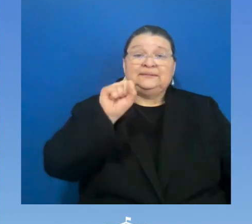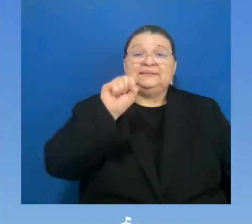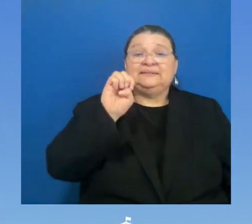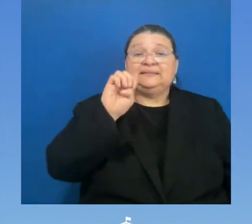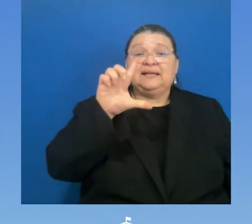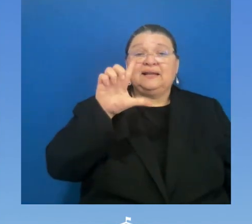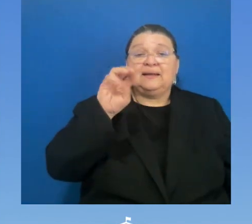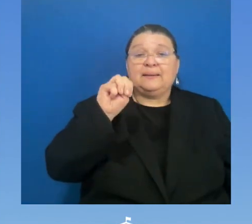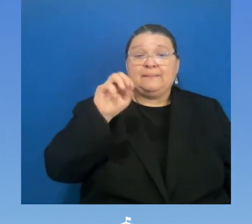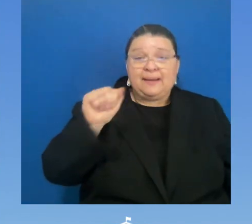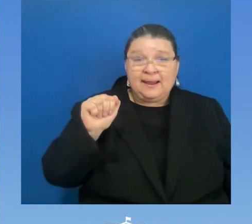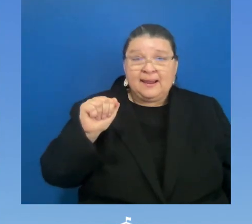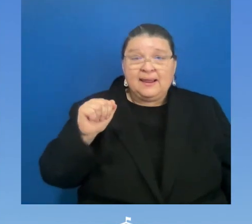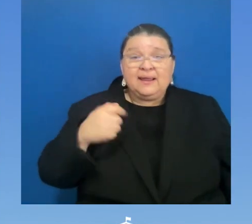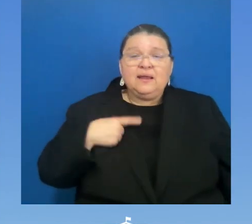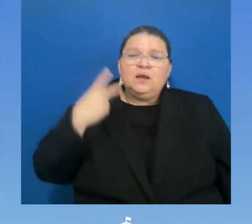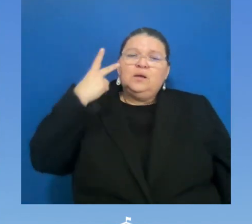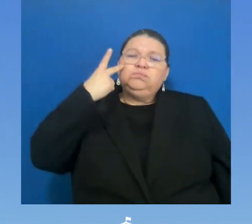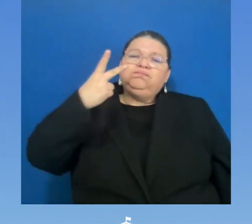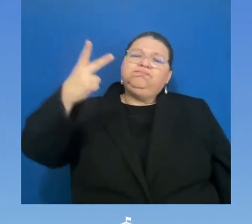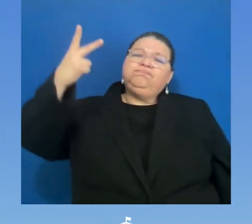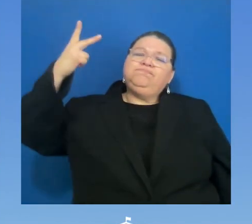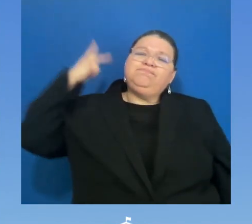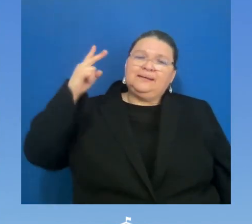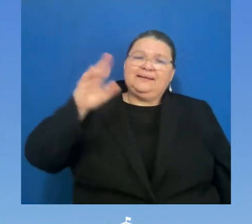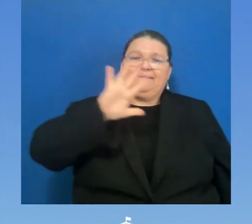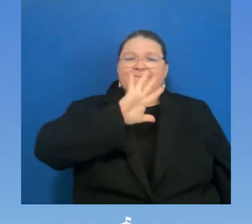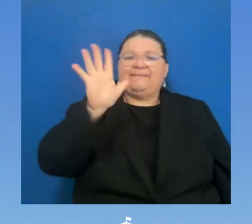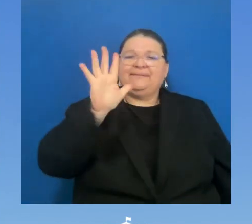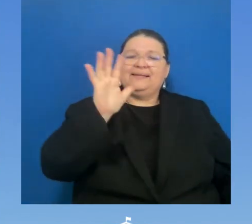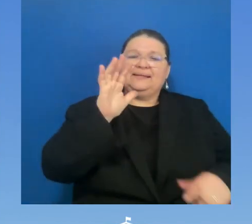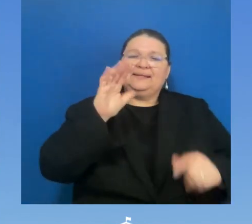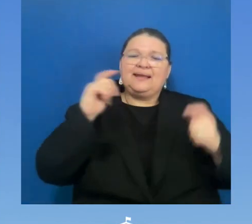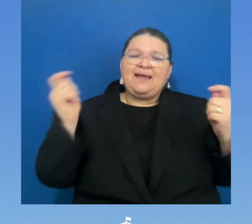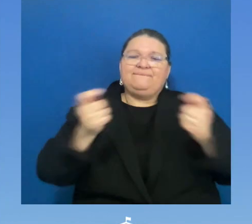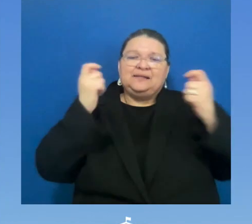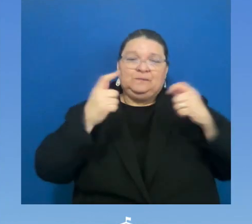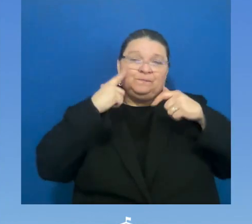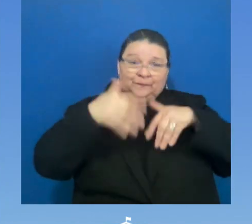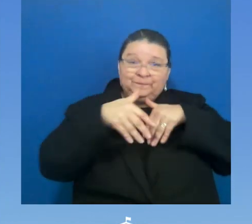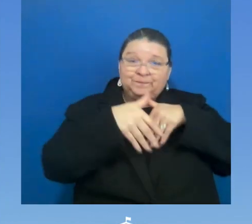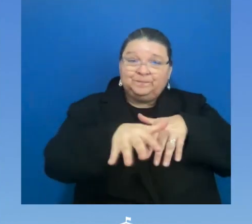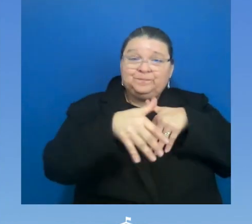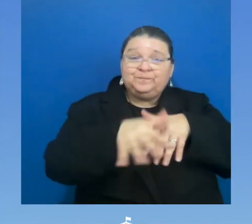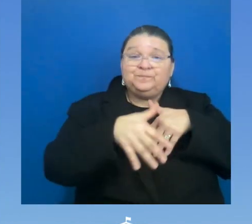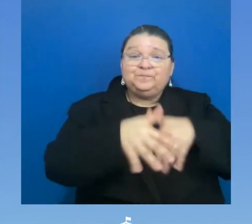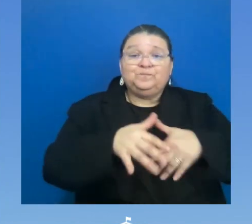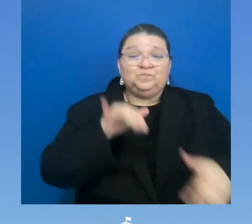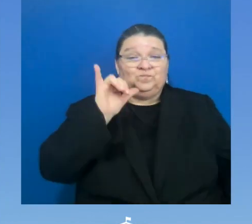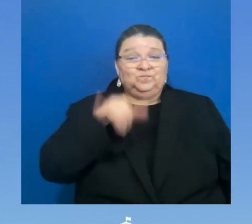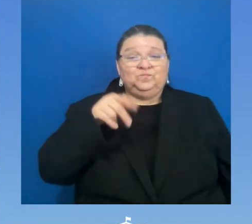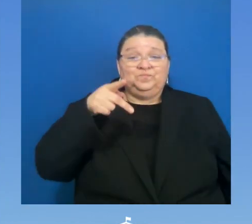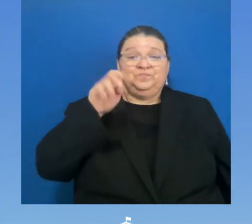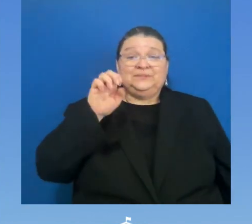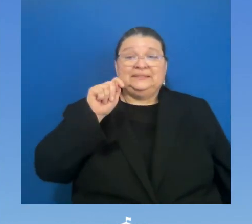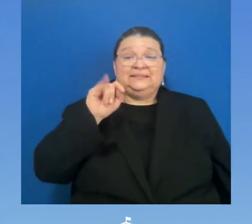of the crossing of the Edmund Pettus Bridge, when those marchers -- you know, they tried three times to cross that bridge